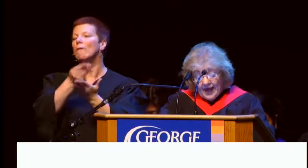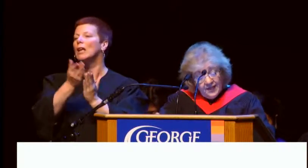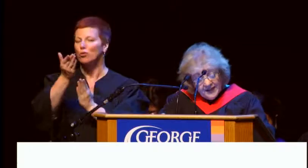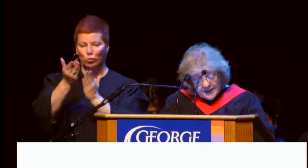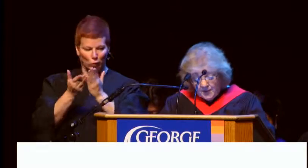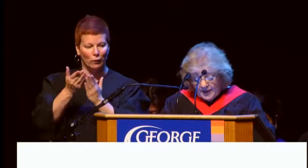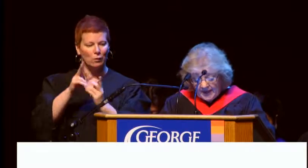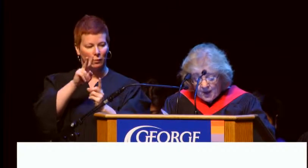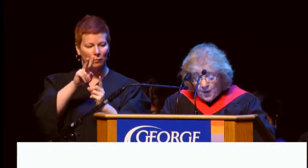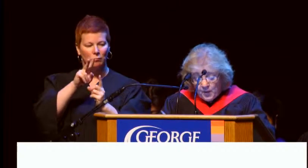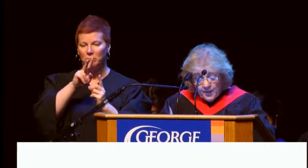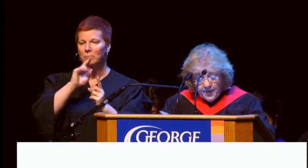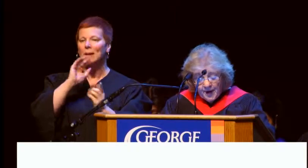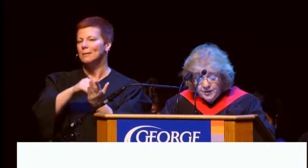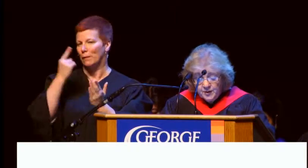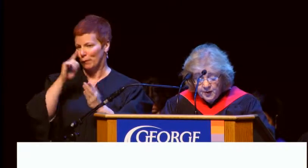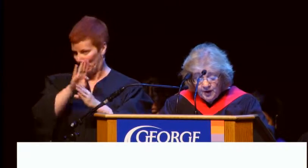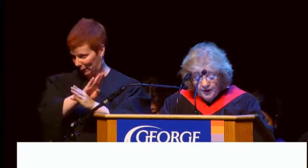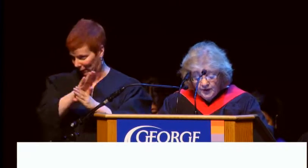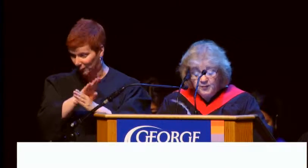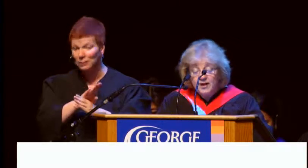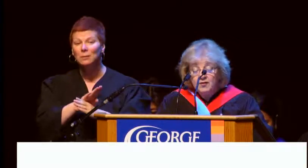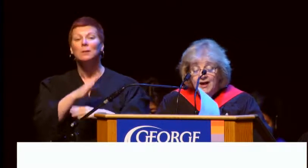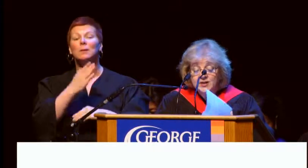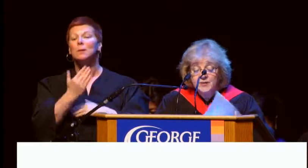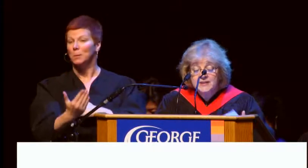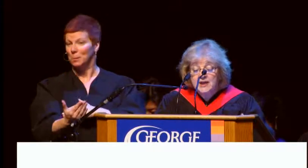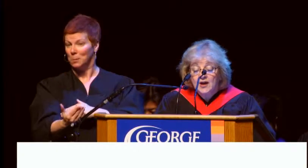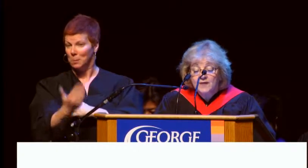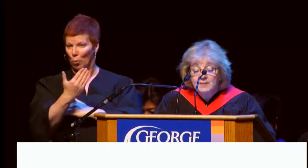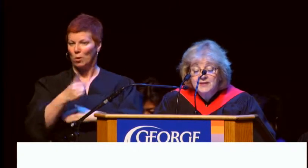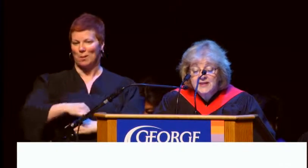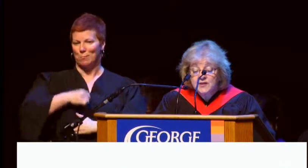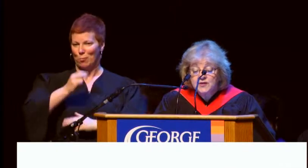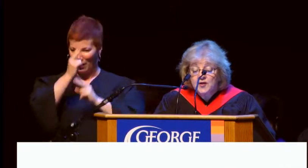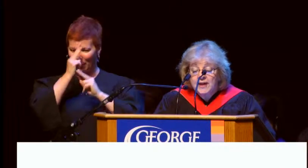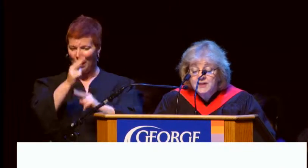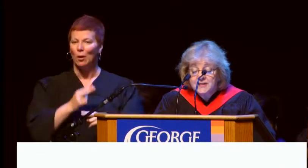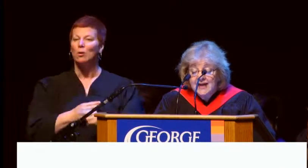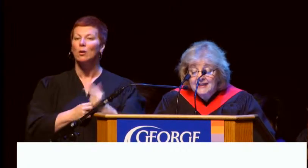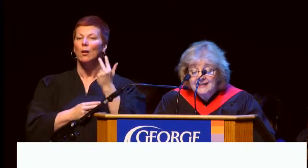THIS MORNING WE ARE PROUD TO HONOUR THREE GRADUATES FROM THE CENTRE FOR HOSPITALITY